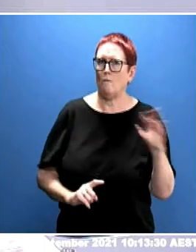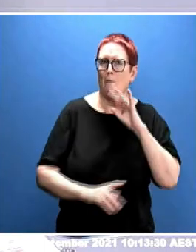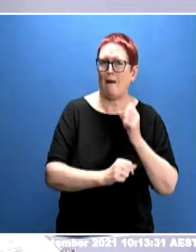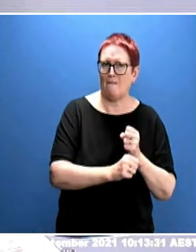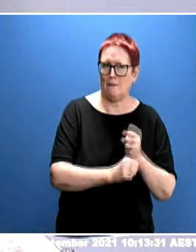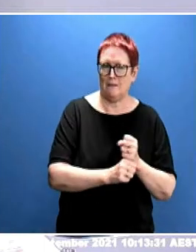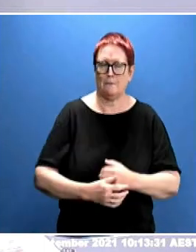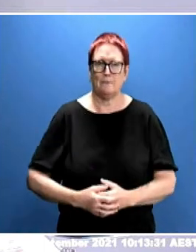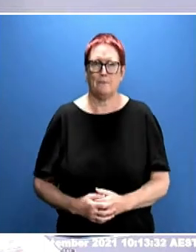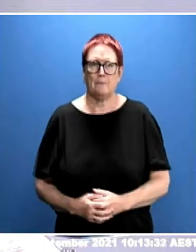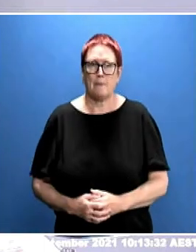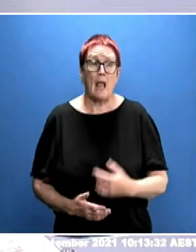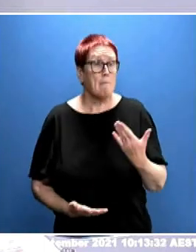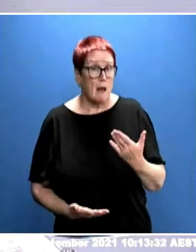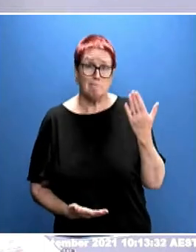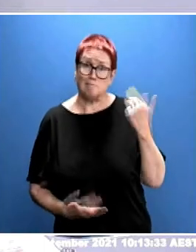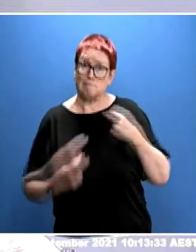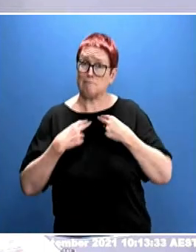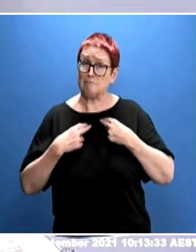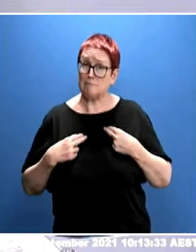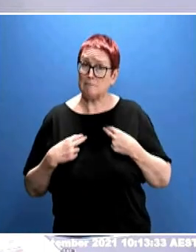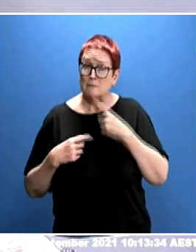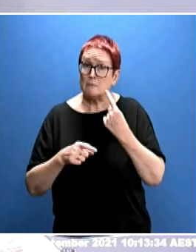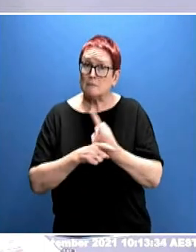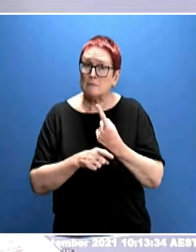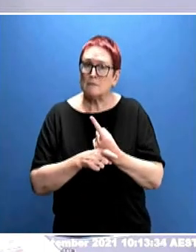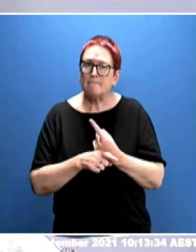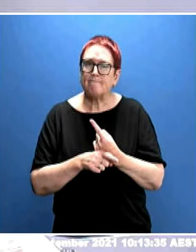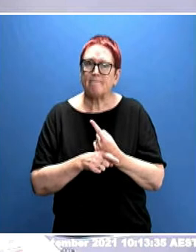the light of what Mr Crowley has said, we won't be asked to make any findings,